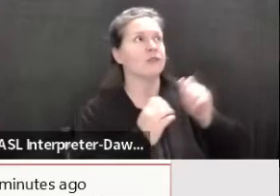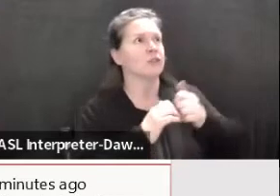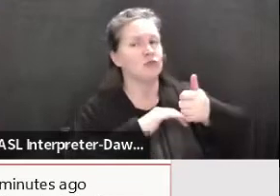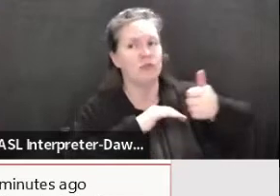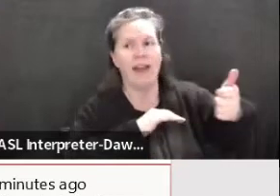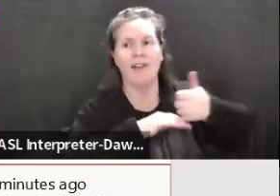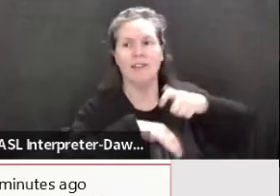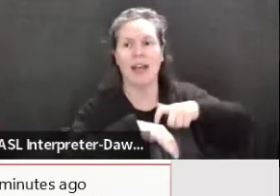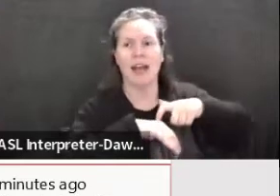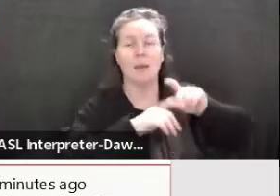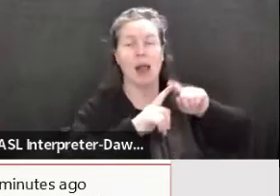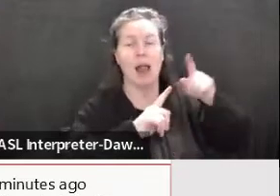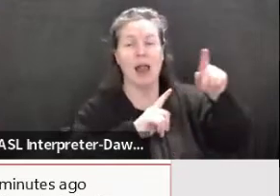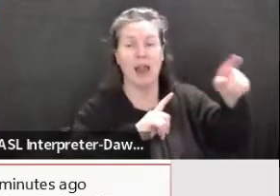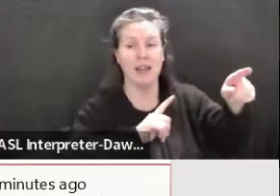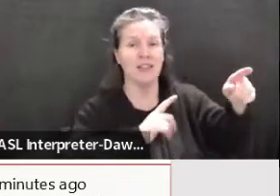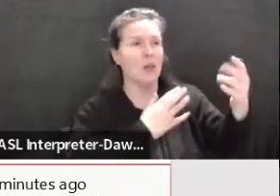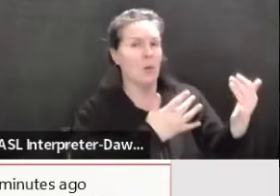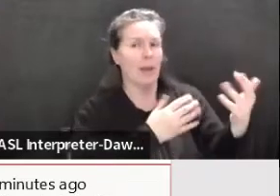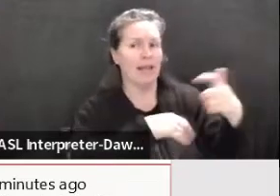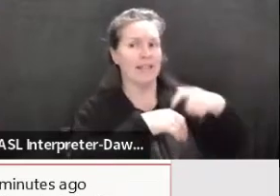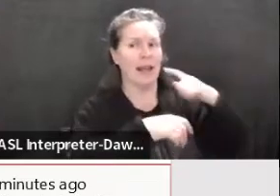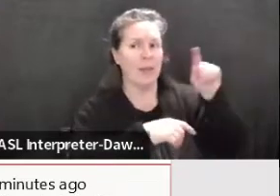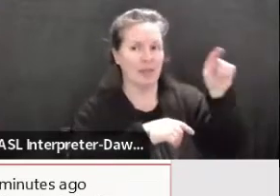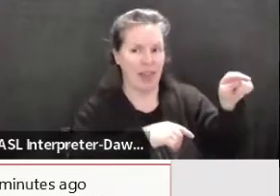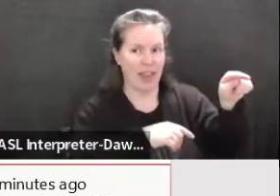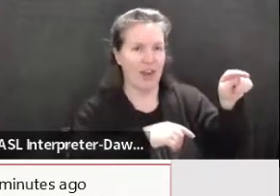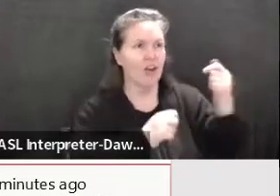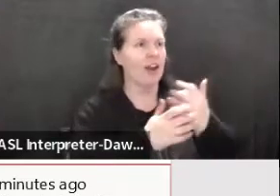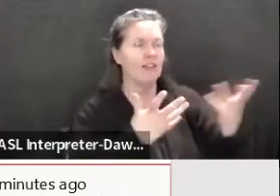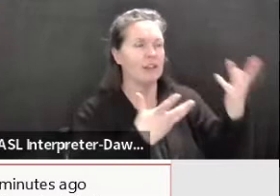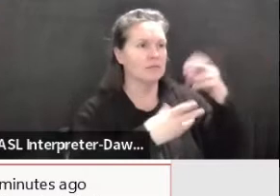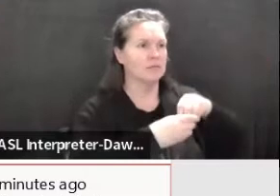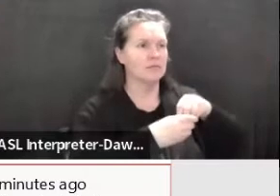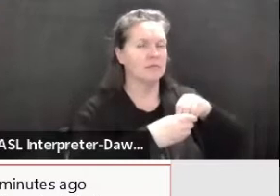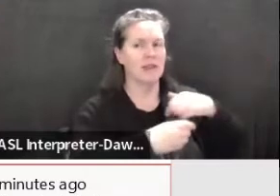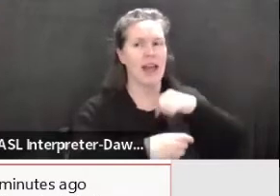the waiting there, everything, I just don't get healthcare because of where I live